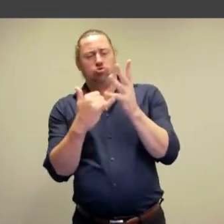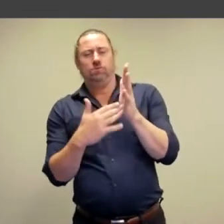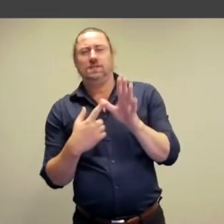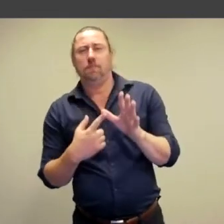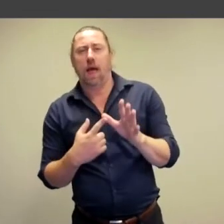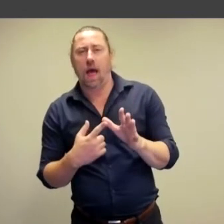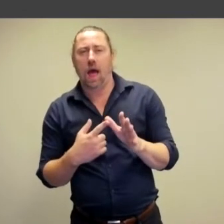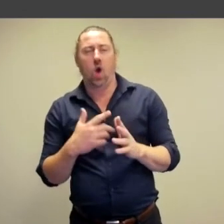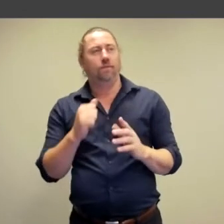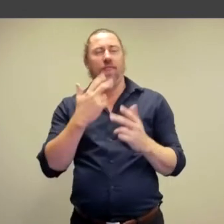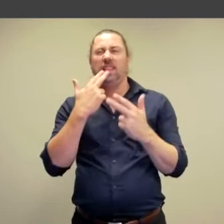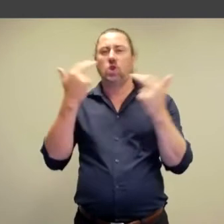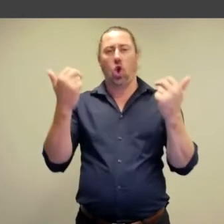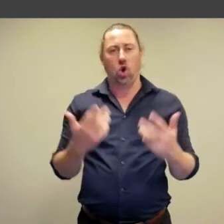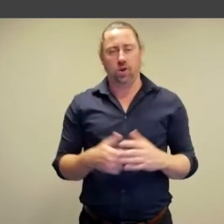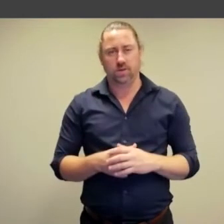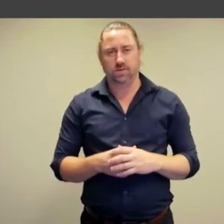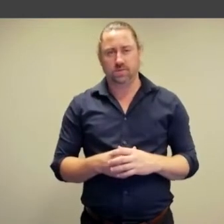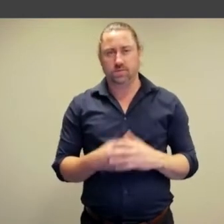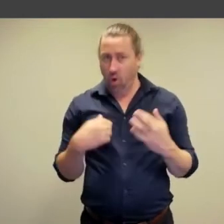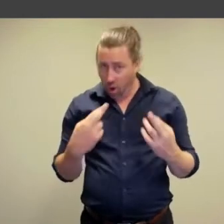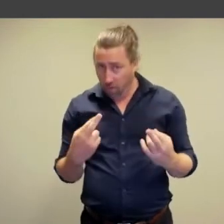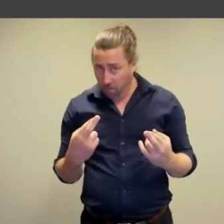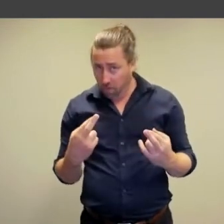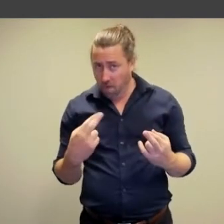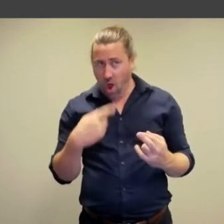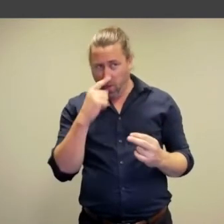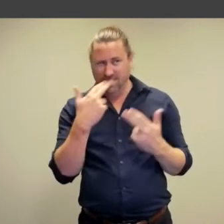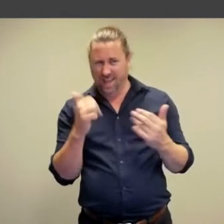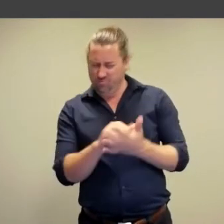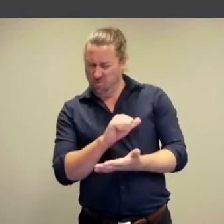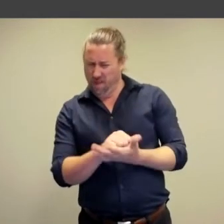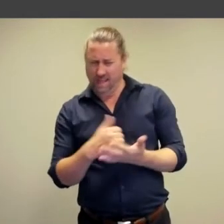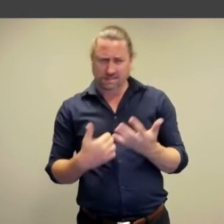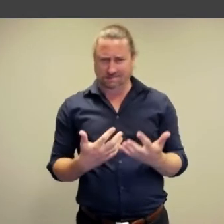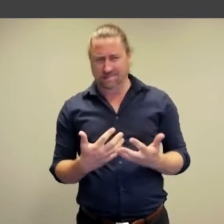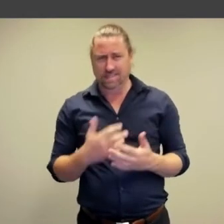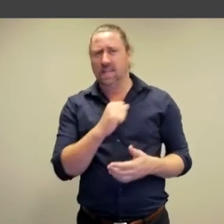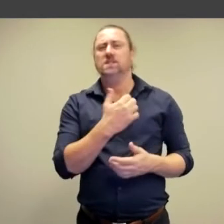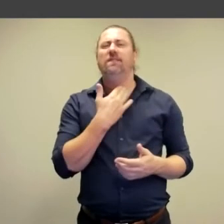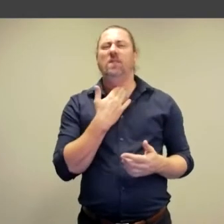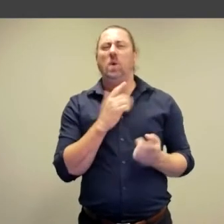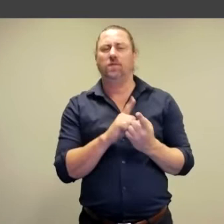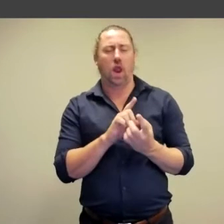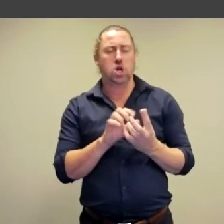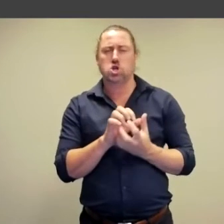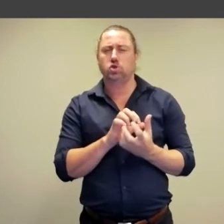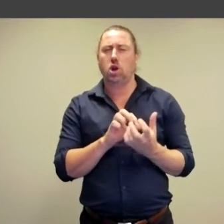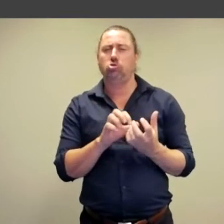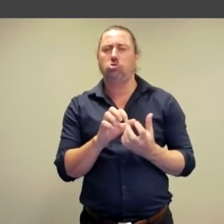speech. I hope that I mimicked him well,